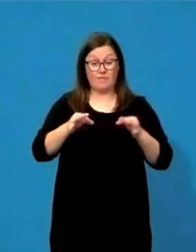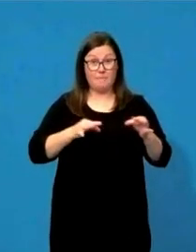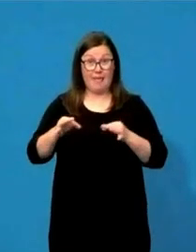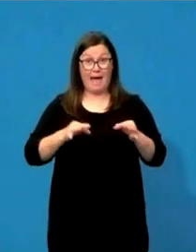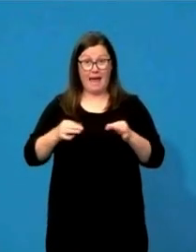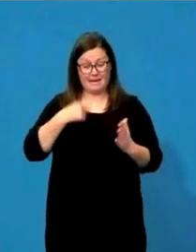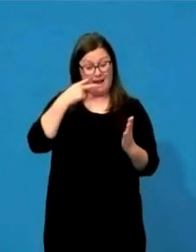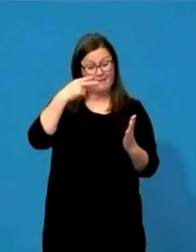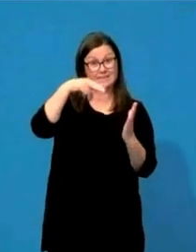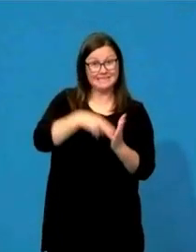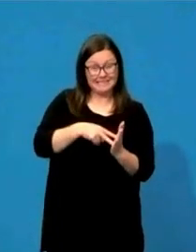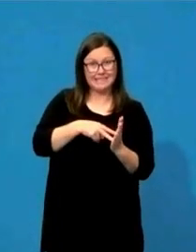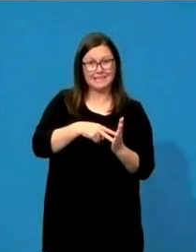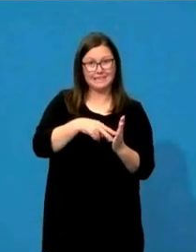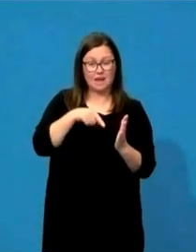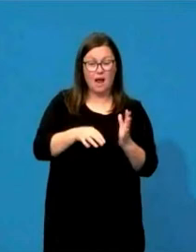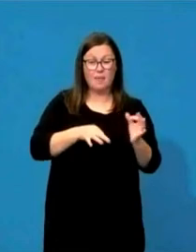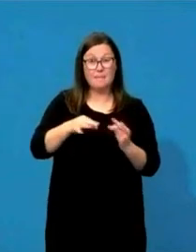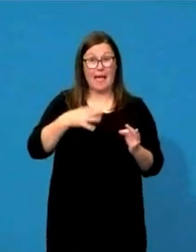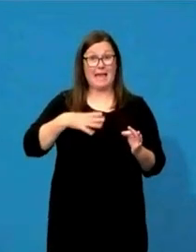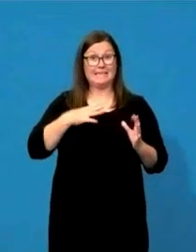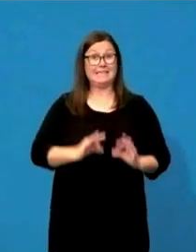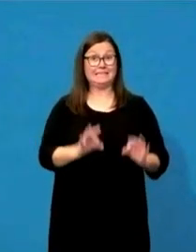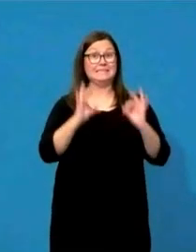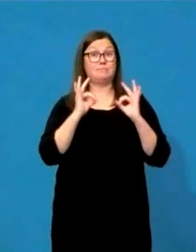"Yeah, this person needs a specialised support coordinator. They are homeless. They have a mental illness.